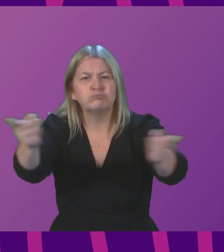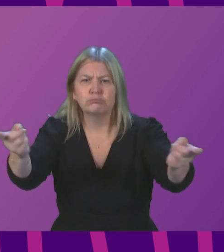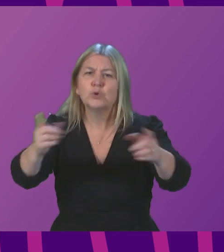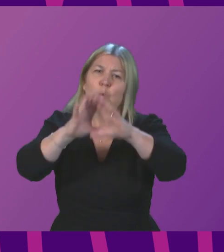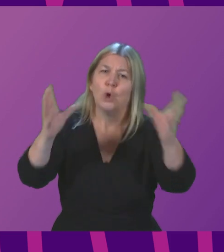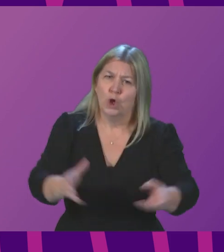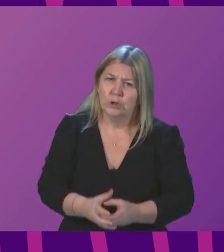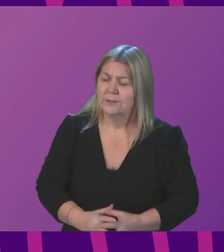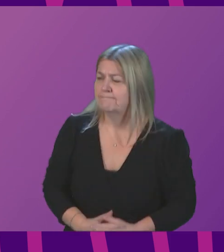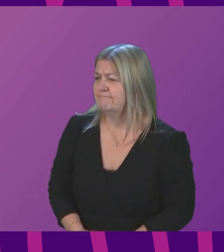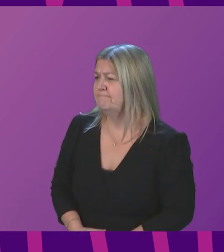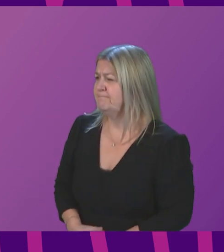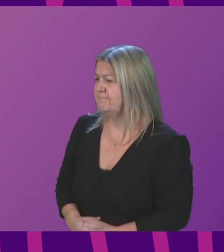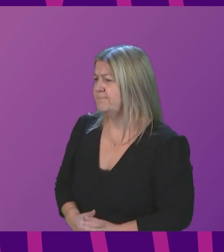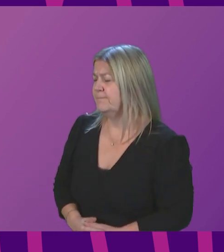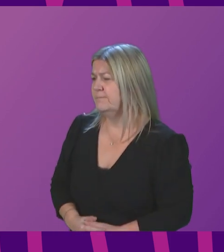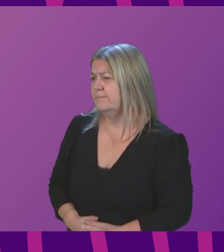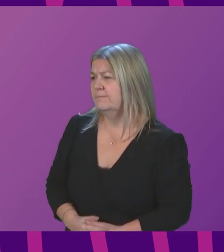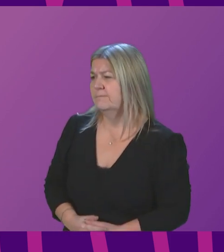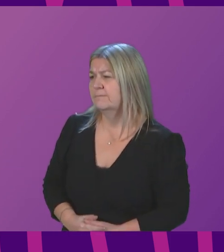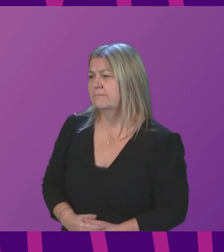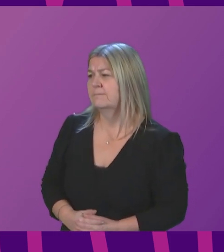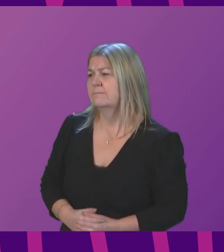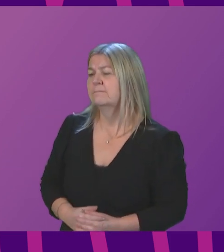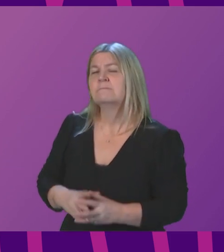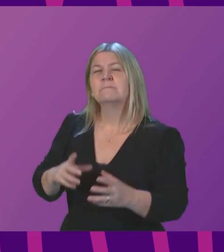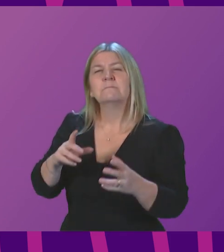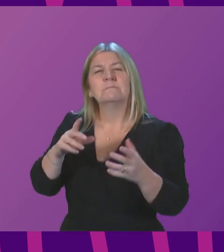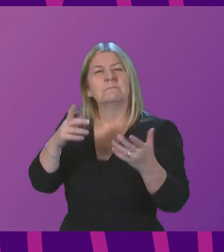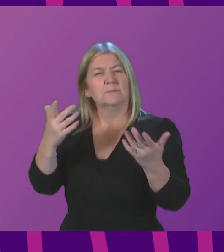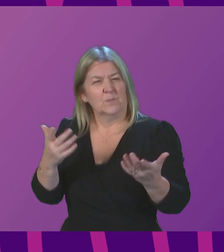Cervical cancer screening rates in NHS Greater Glasgow and Clyde are among the lowest in